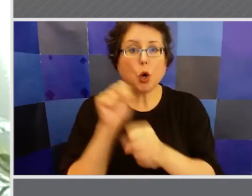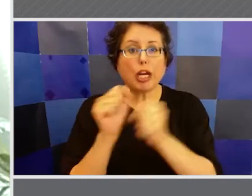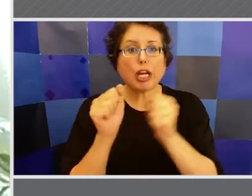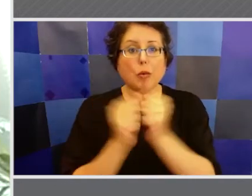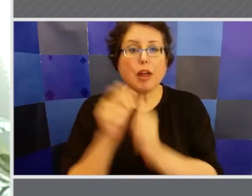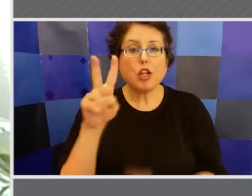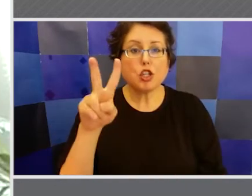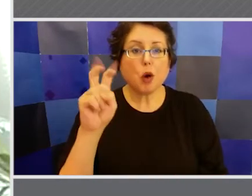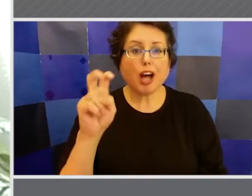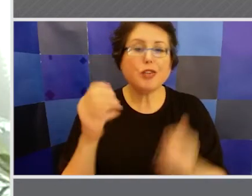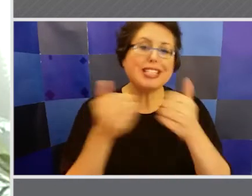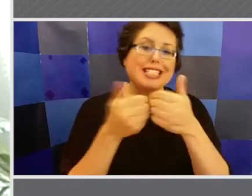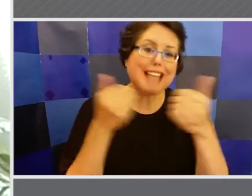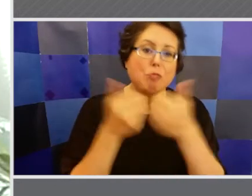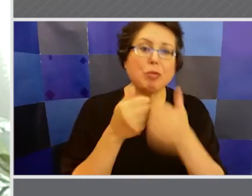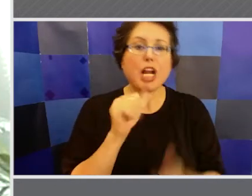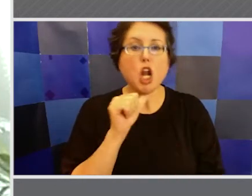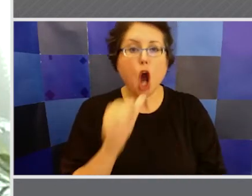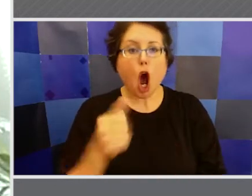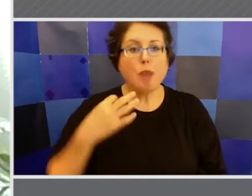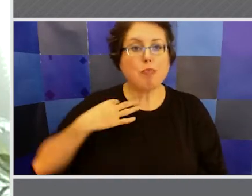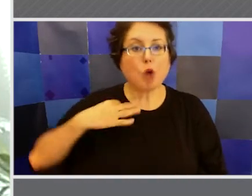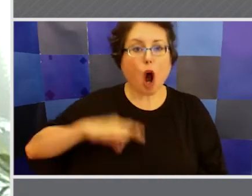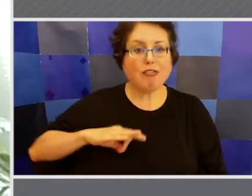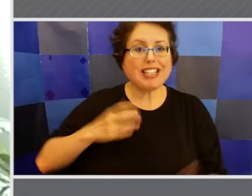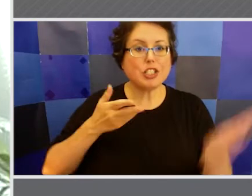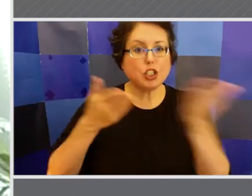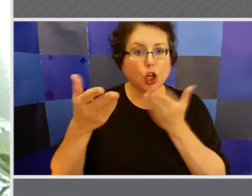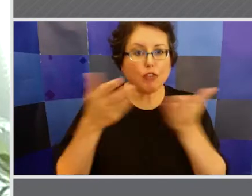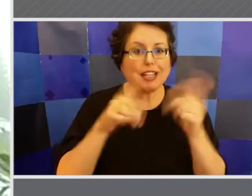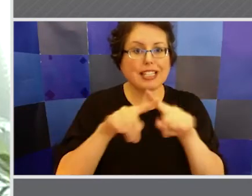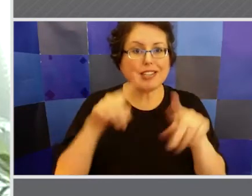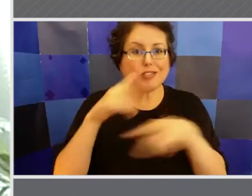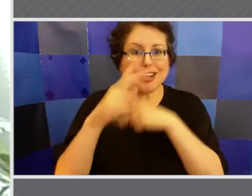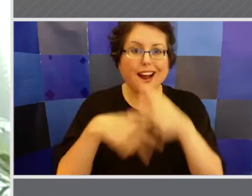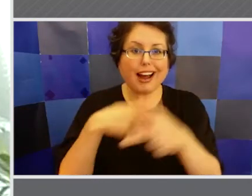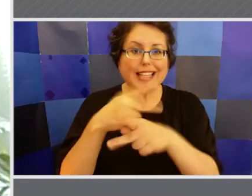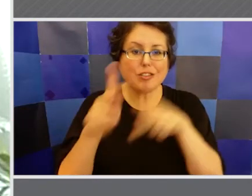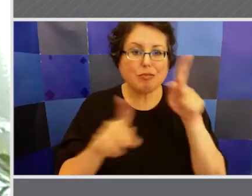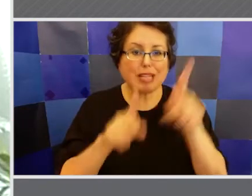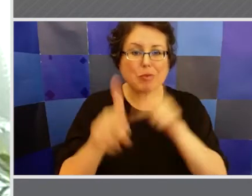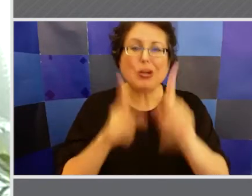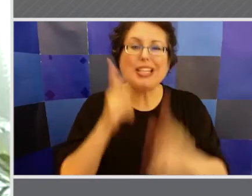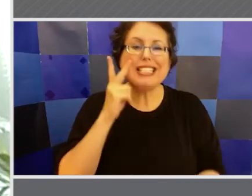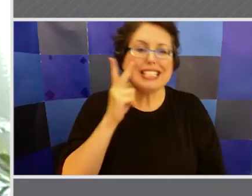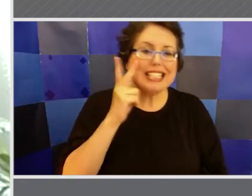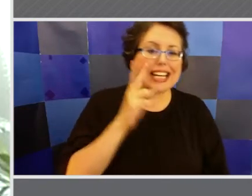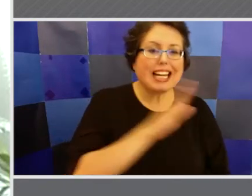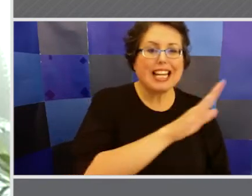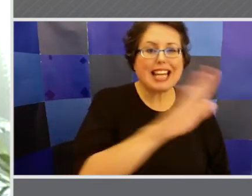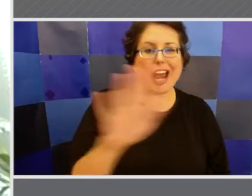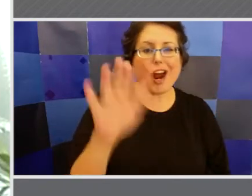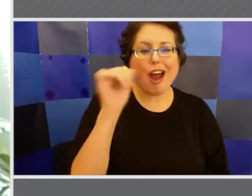the city doing different kinds of work serving different types of clients and just getting to see what their kind of day to day is and being even a small cog in